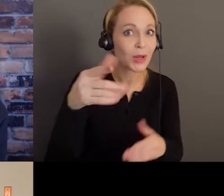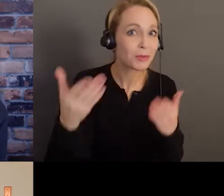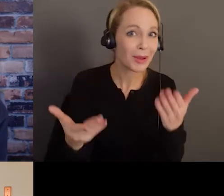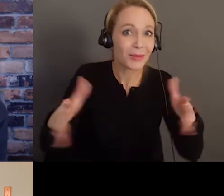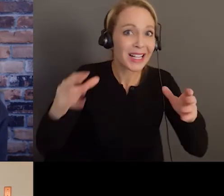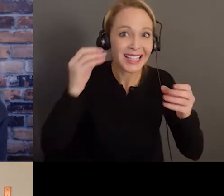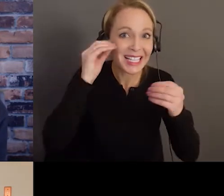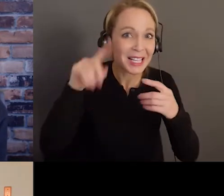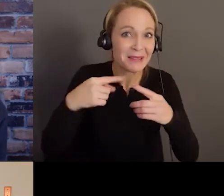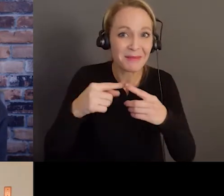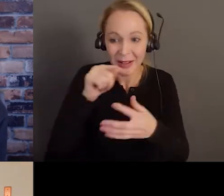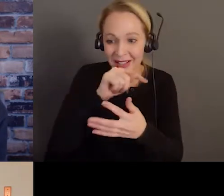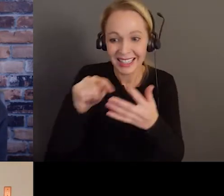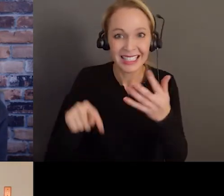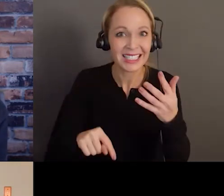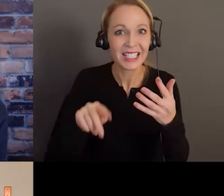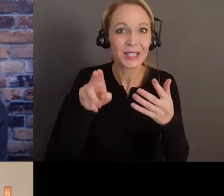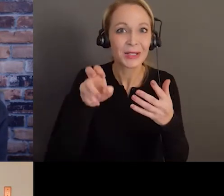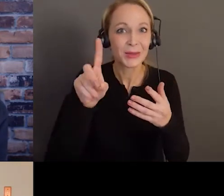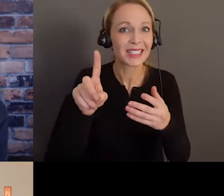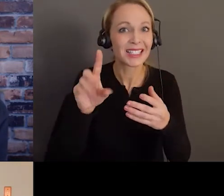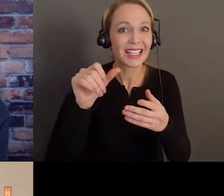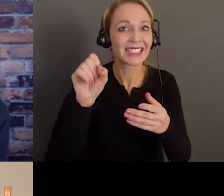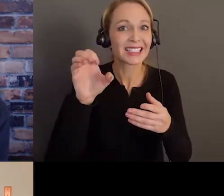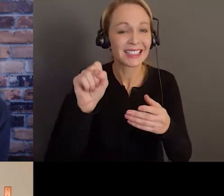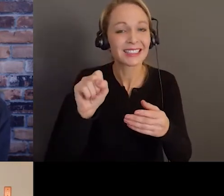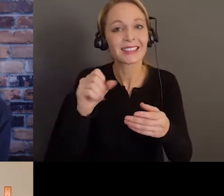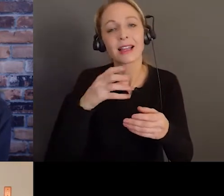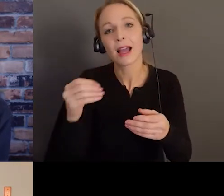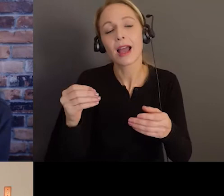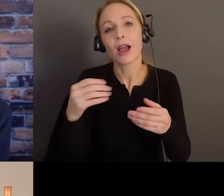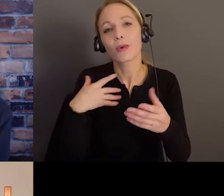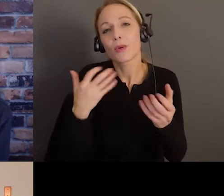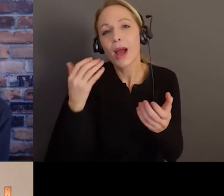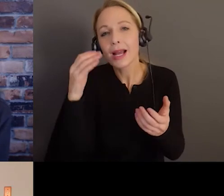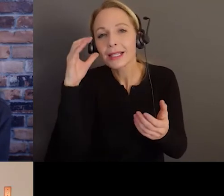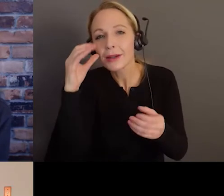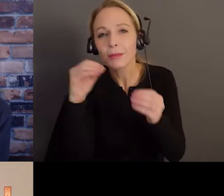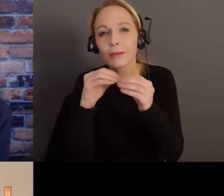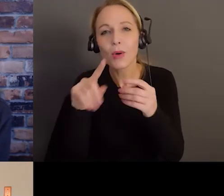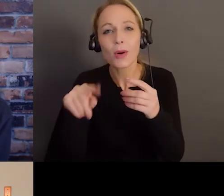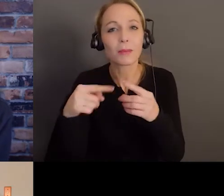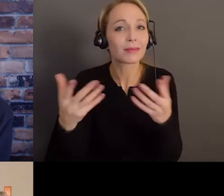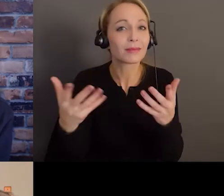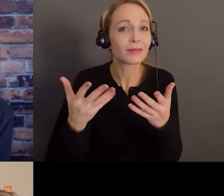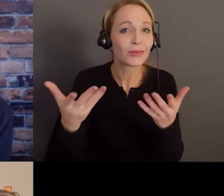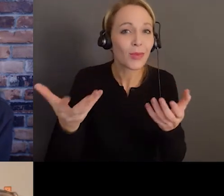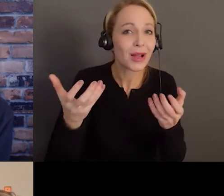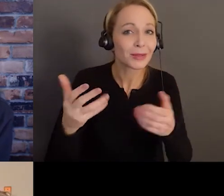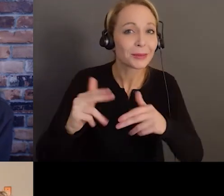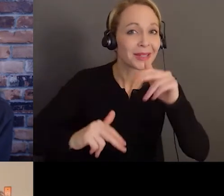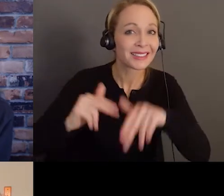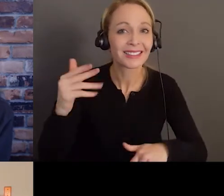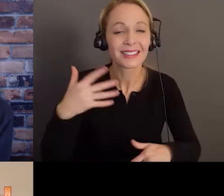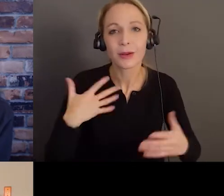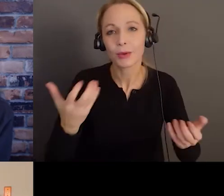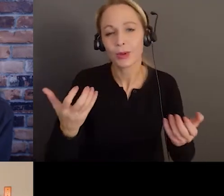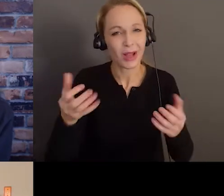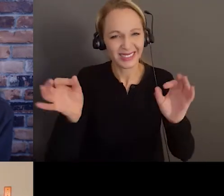ABOUT THESE USE CASES AND WOULD LOVE TO HEAR MORE WHAT YOU WOULD LIKE TO BUILD AND DEFINITELY SEE IF WE CAN